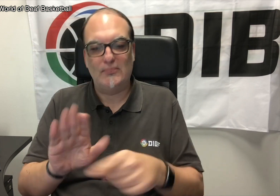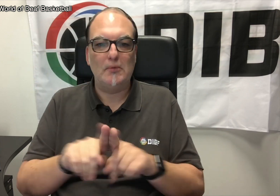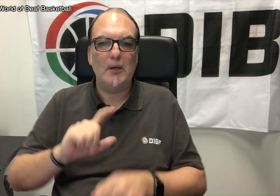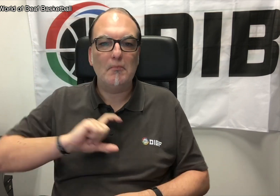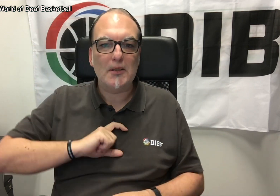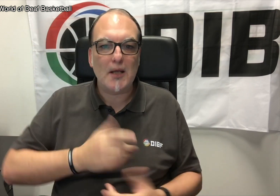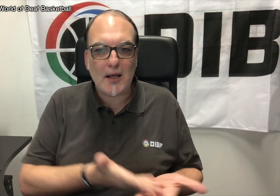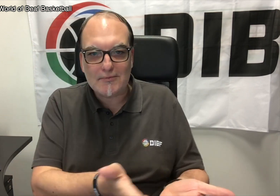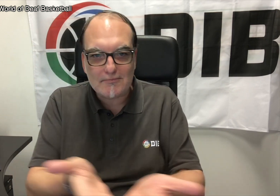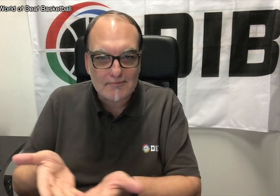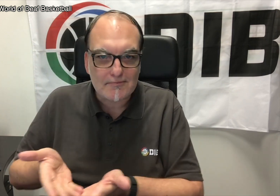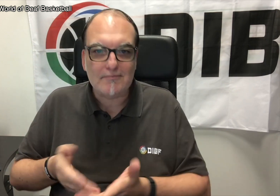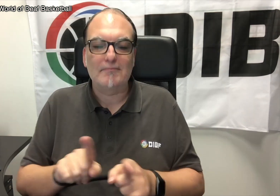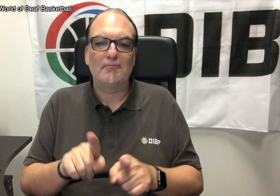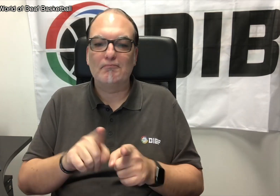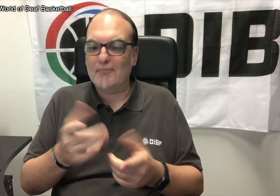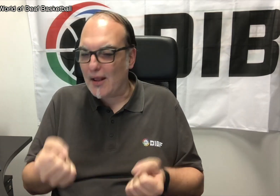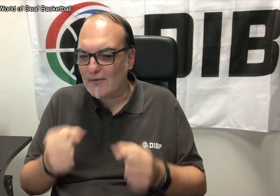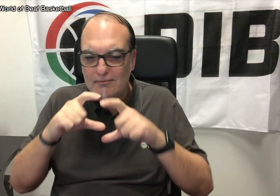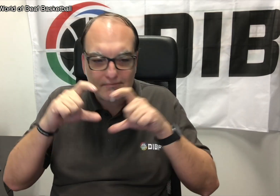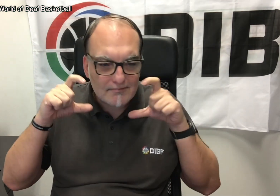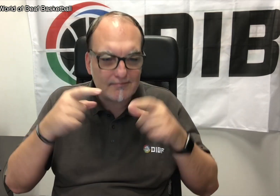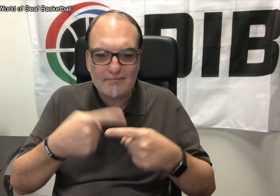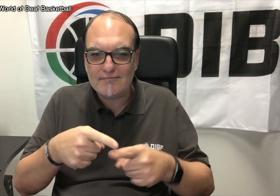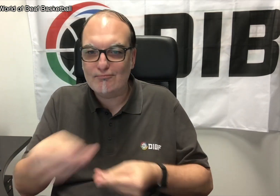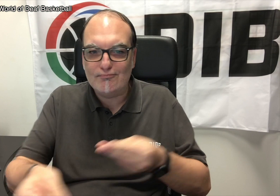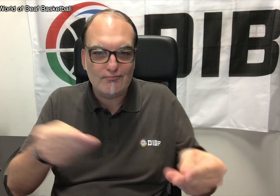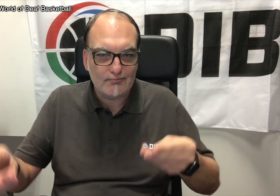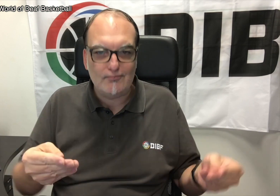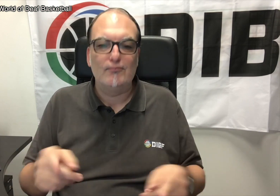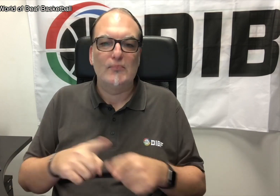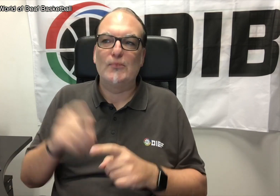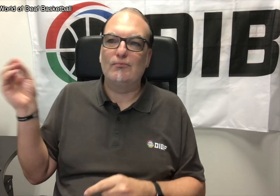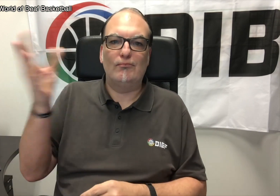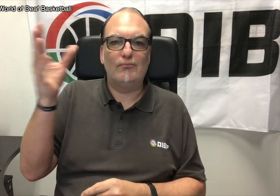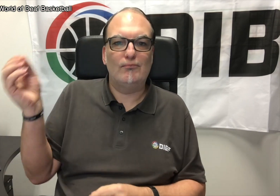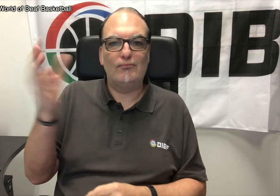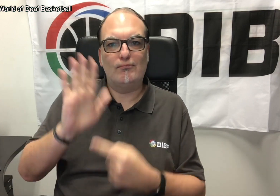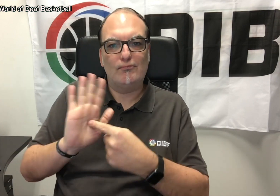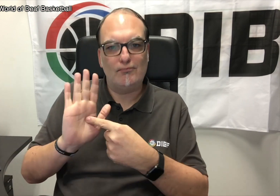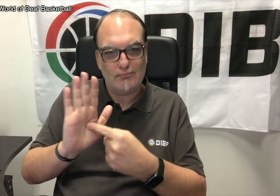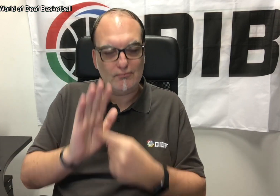gave a presentation, showed medals and gave out souvenirs.